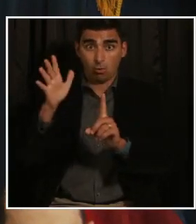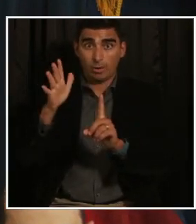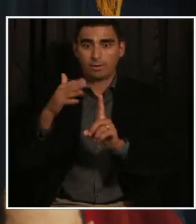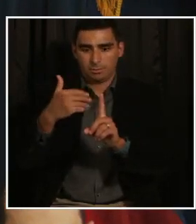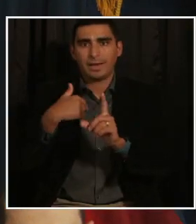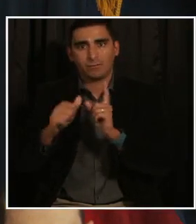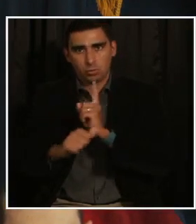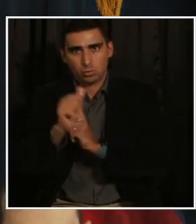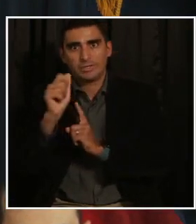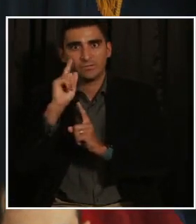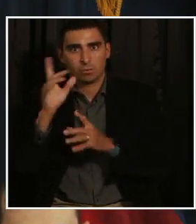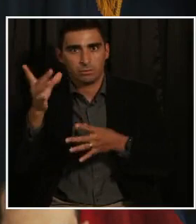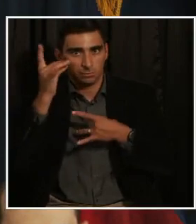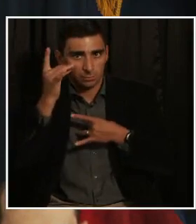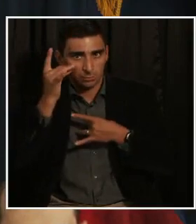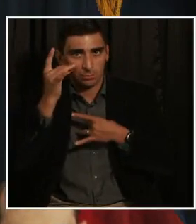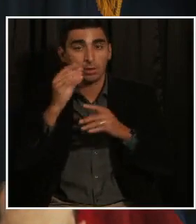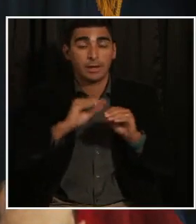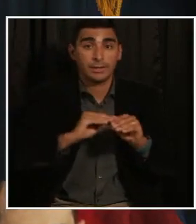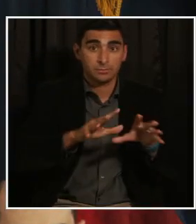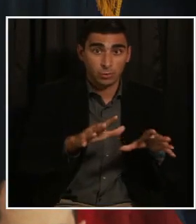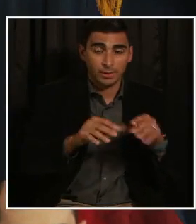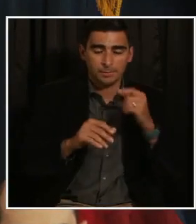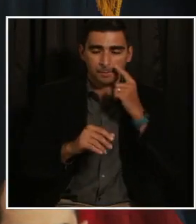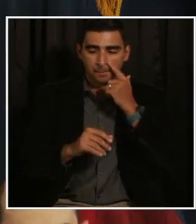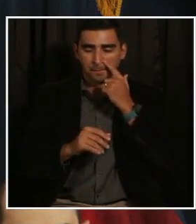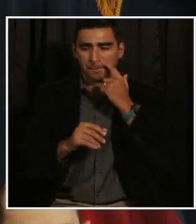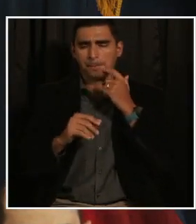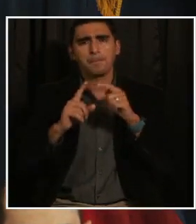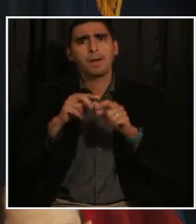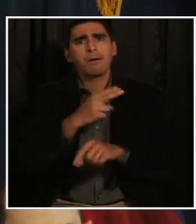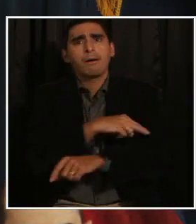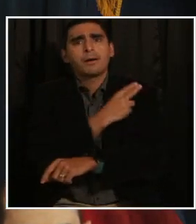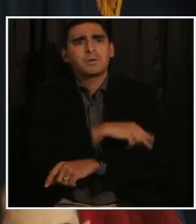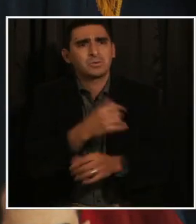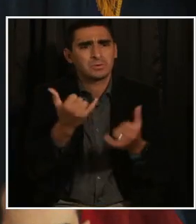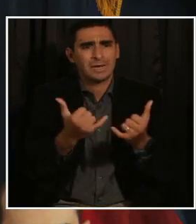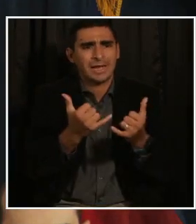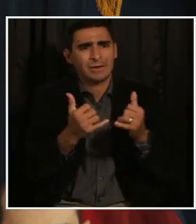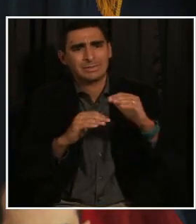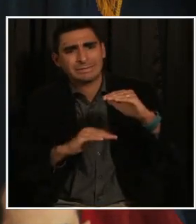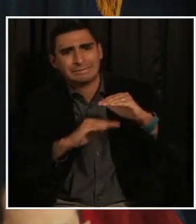the hospitals in kind of a fragile position is there any value if you're a vaccinated